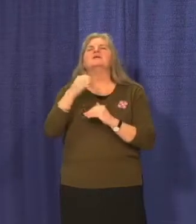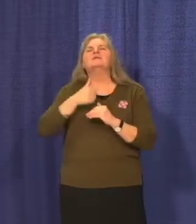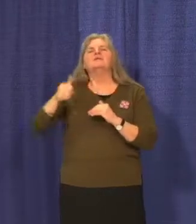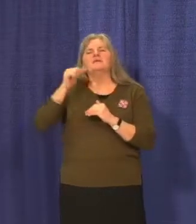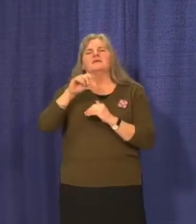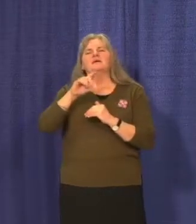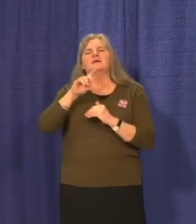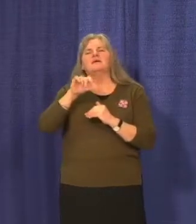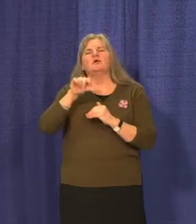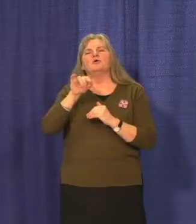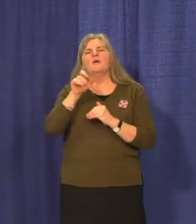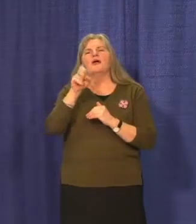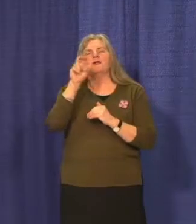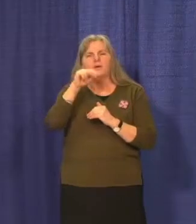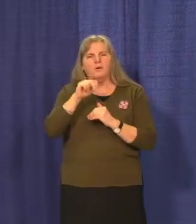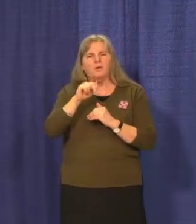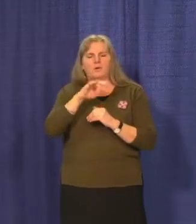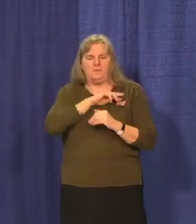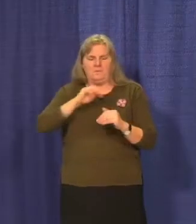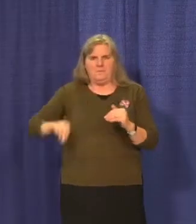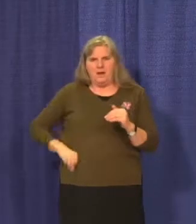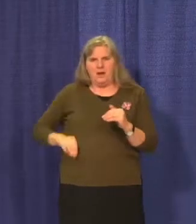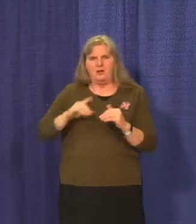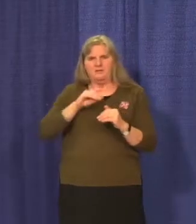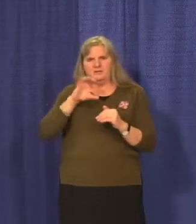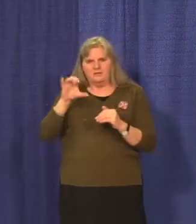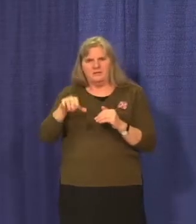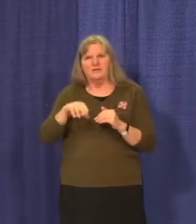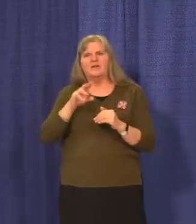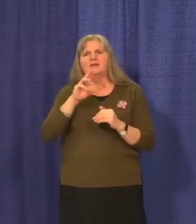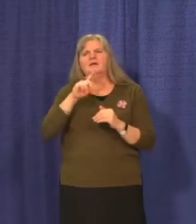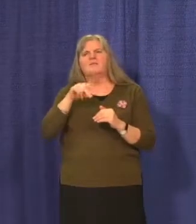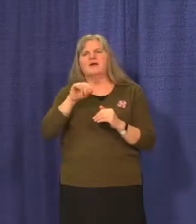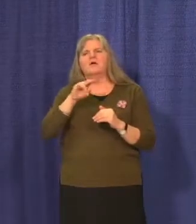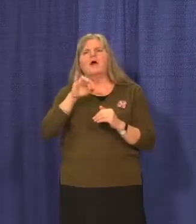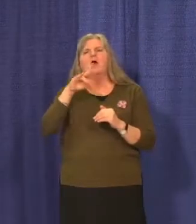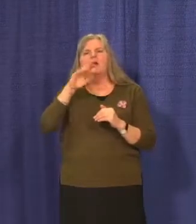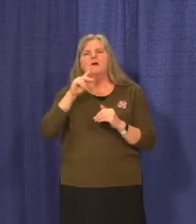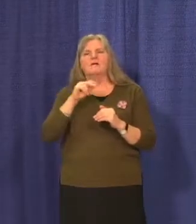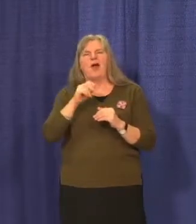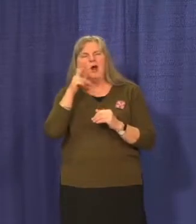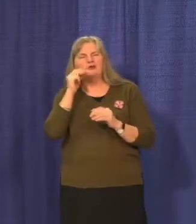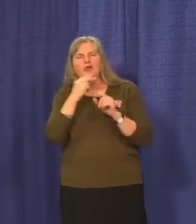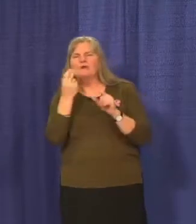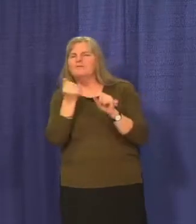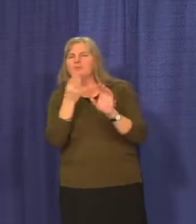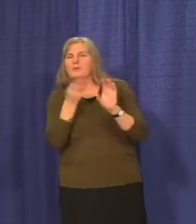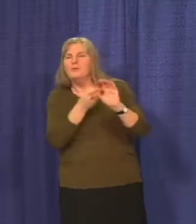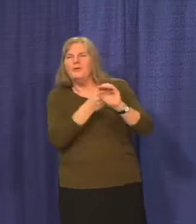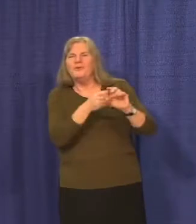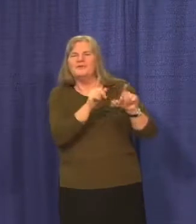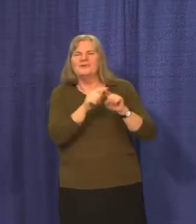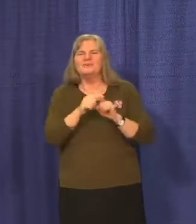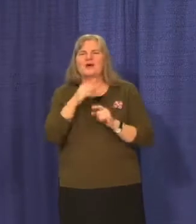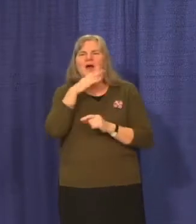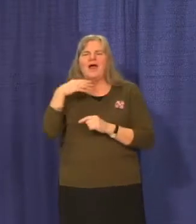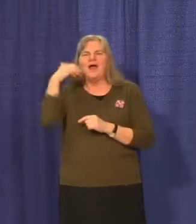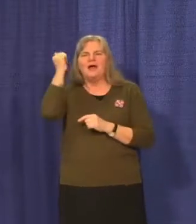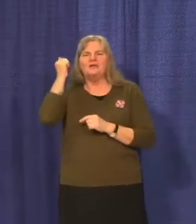Simon Nagano, the Dawson Mayor, and great to hear you're back.